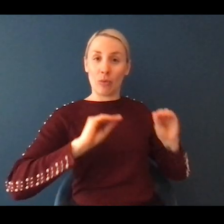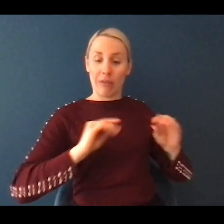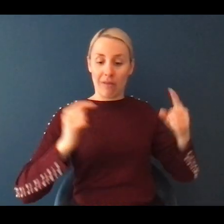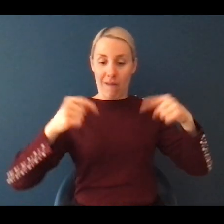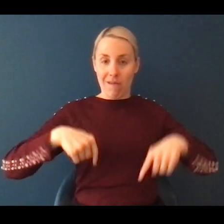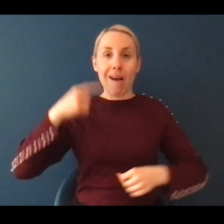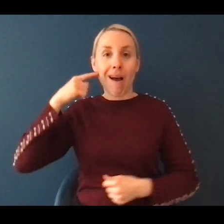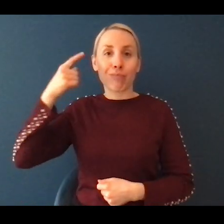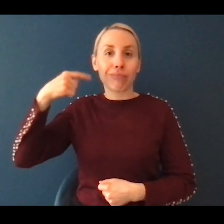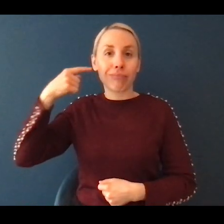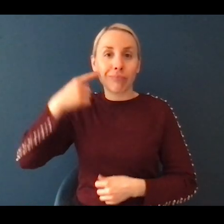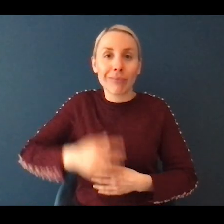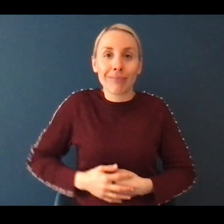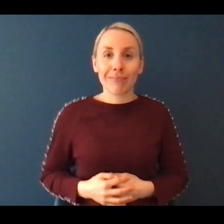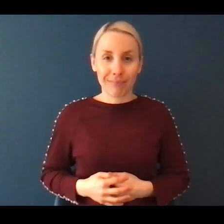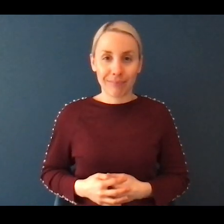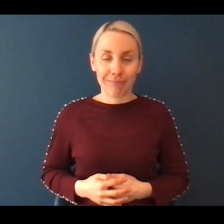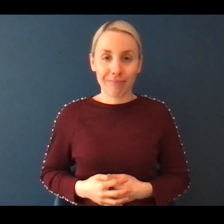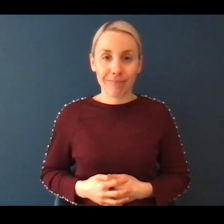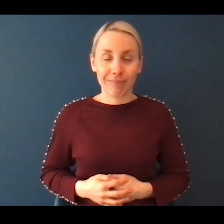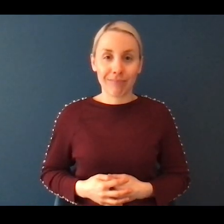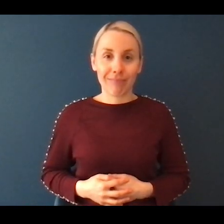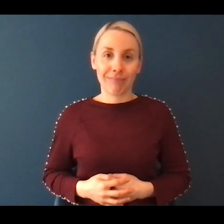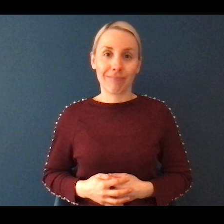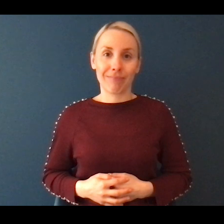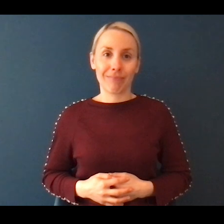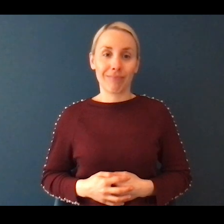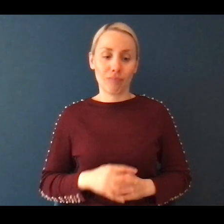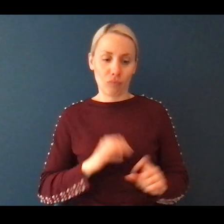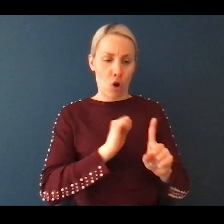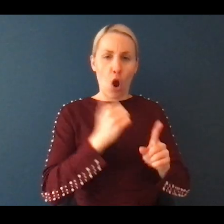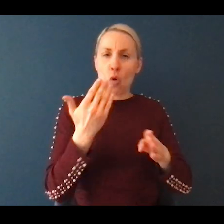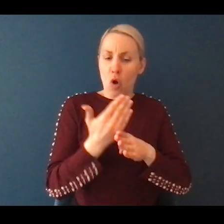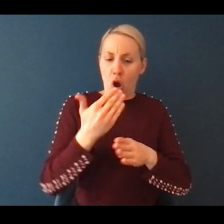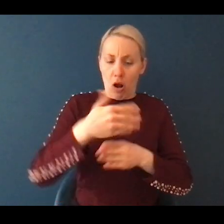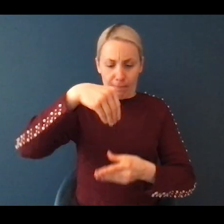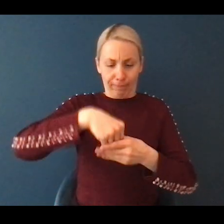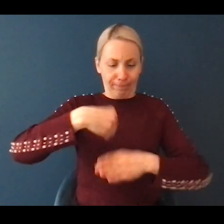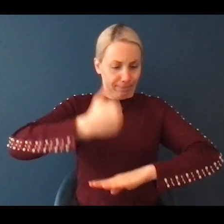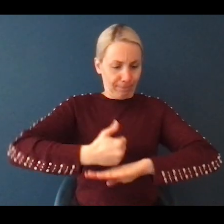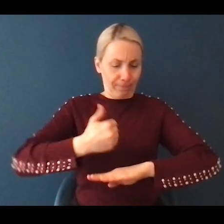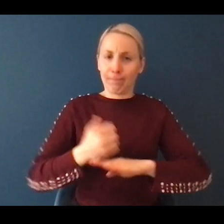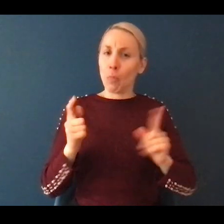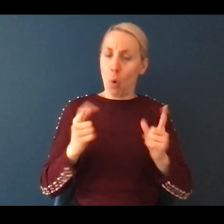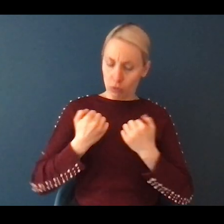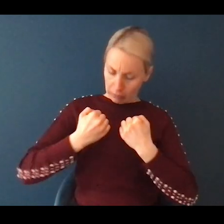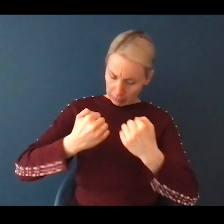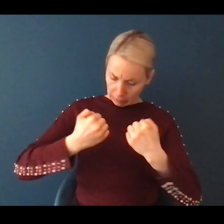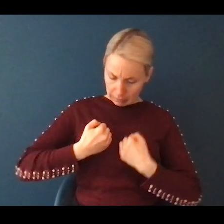her work is driven by questions regarding what defines our identities the role of the